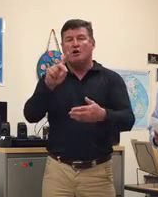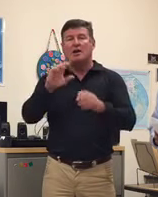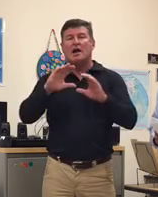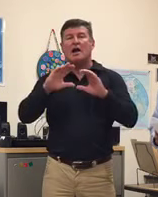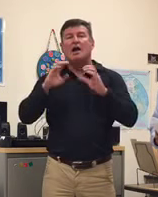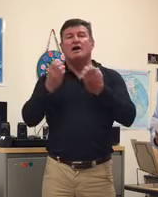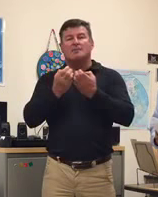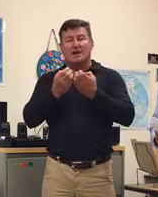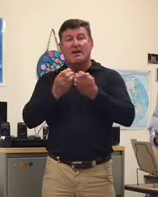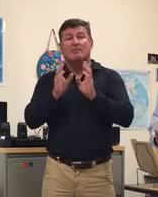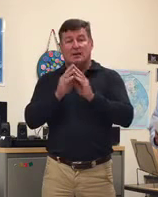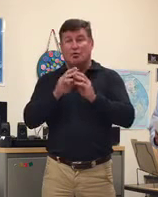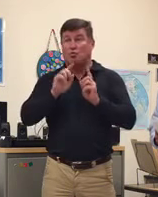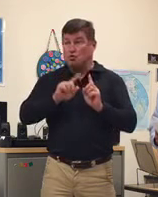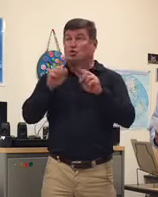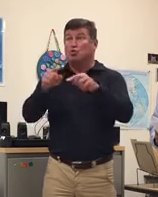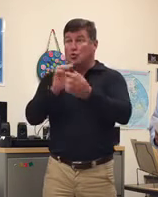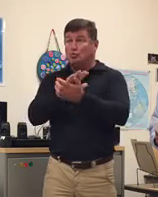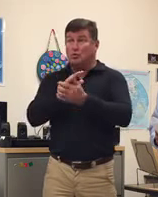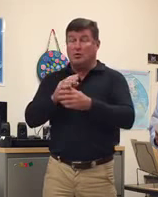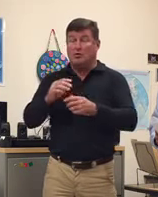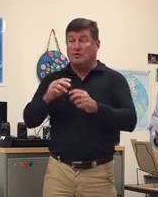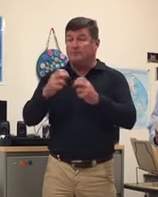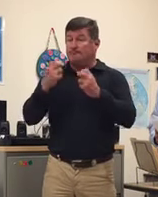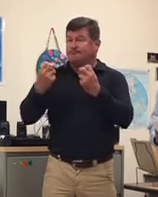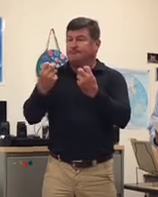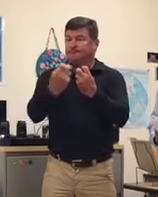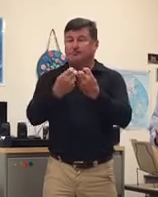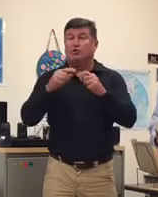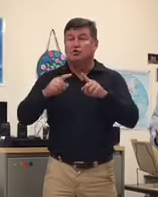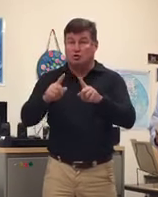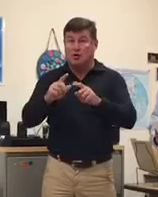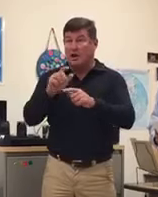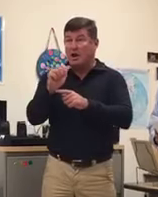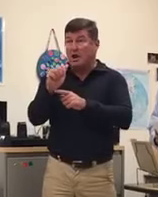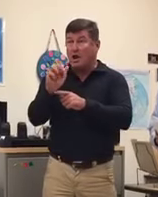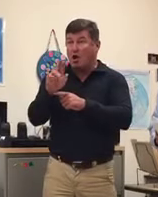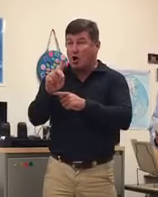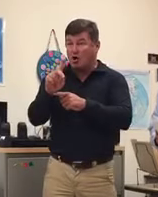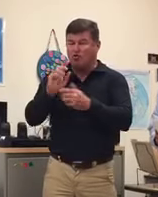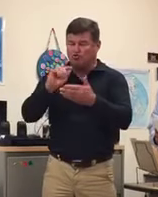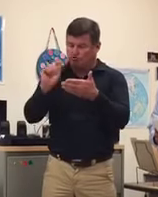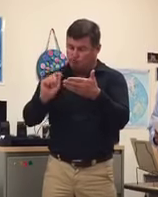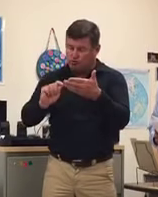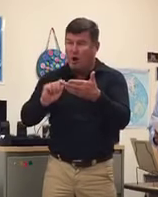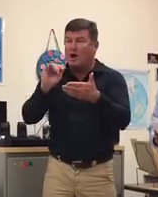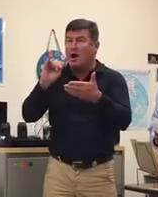annual ARD committee meeting. When you visit with school members in committee